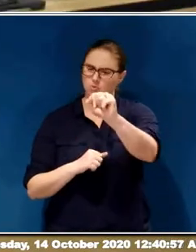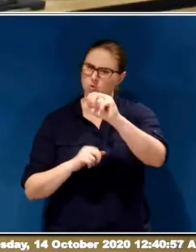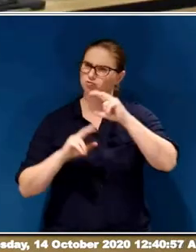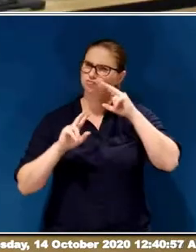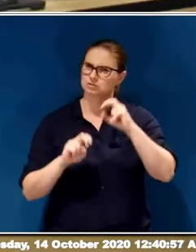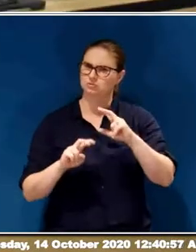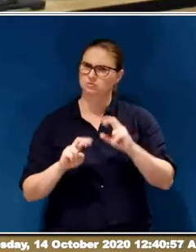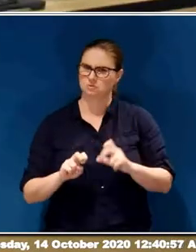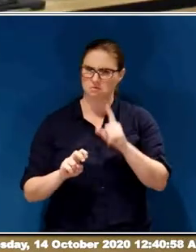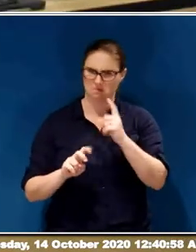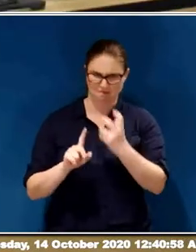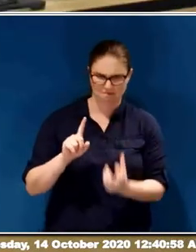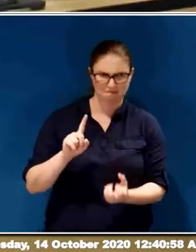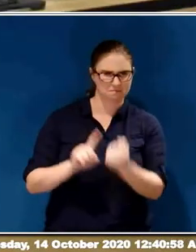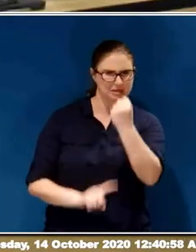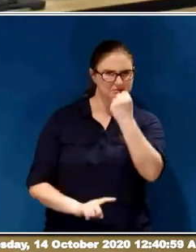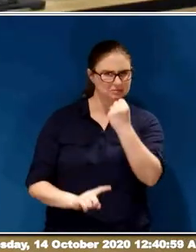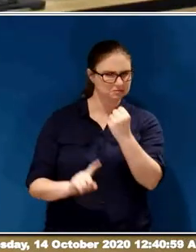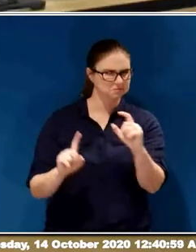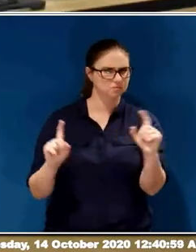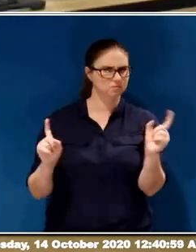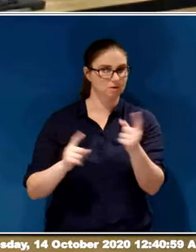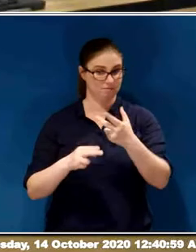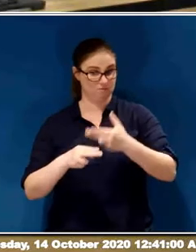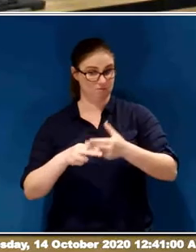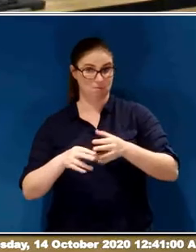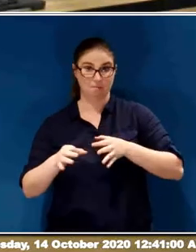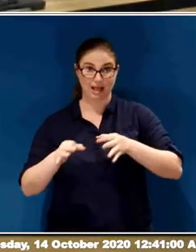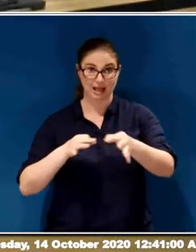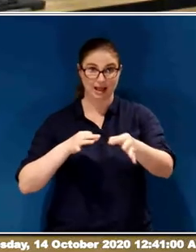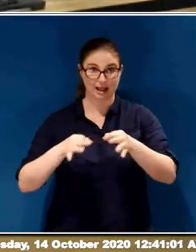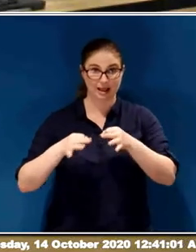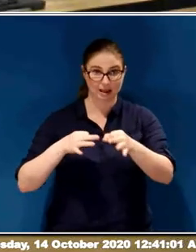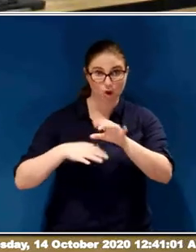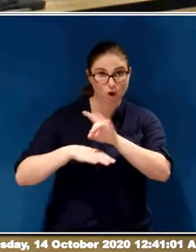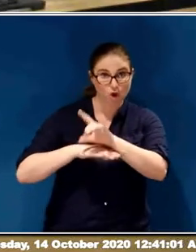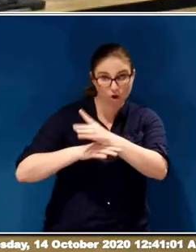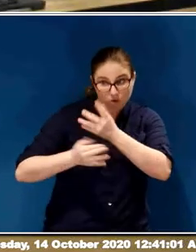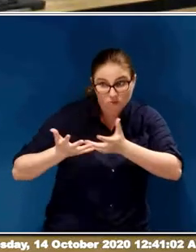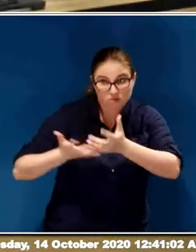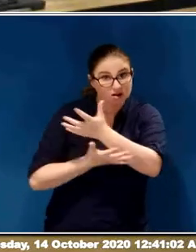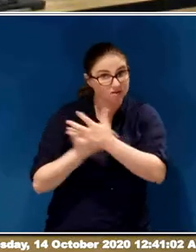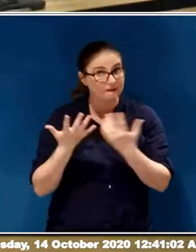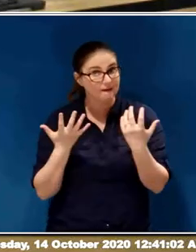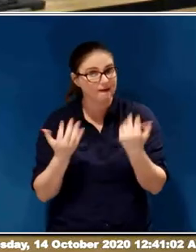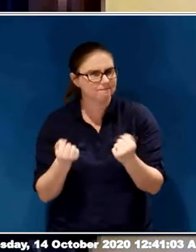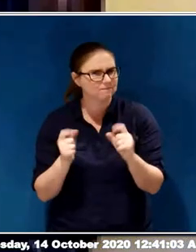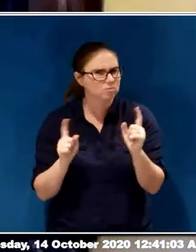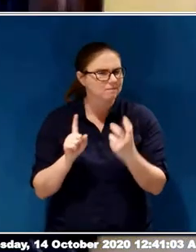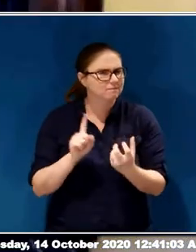planning and consultation? DR de BRUIN: Under the Disability Standards for Education, schools are